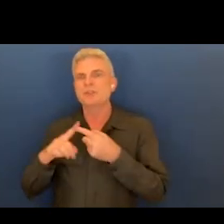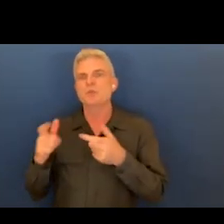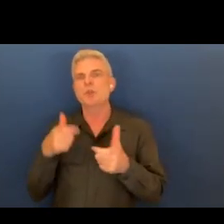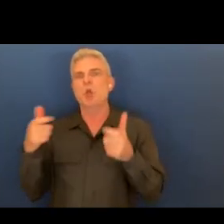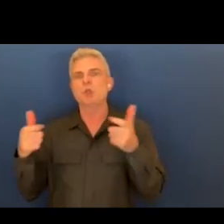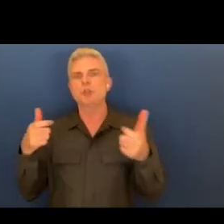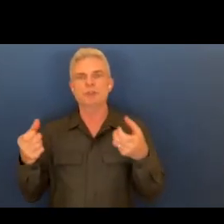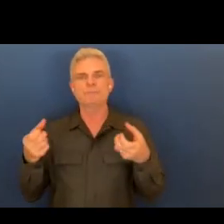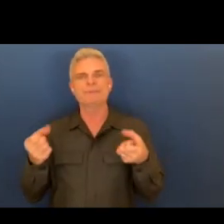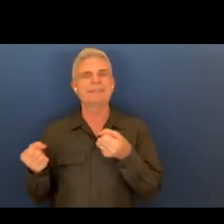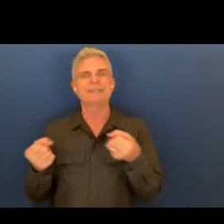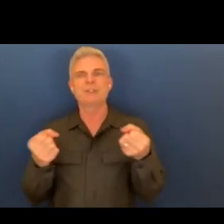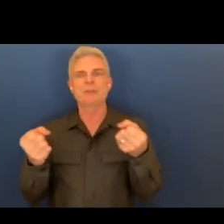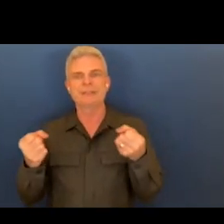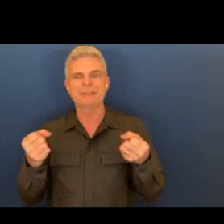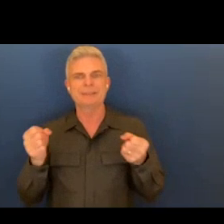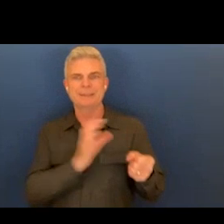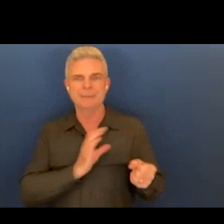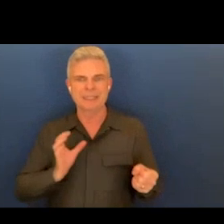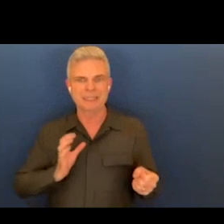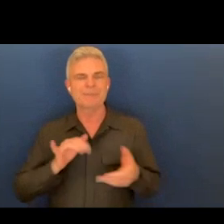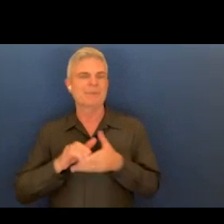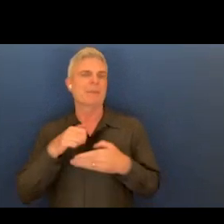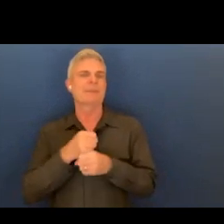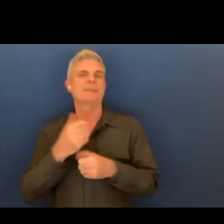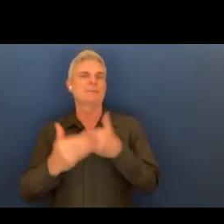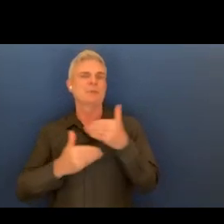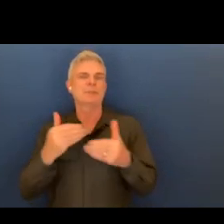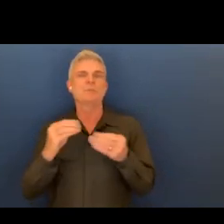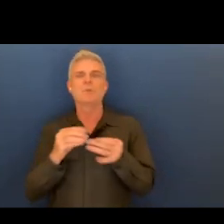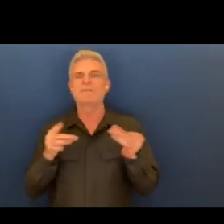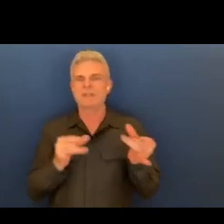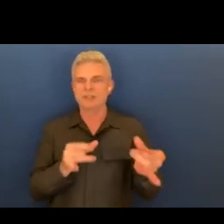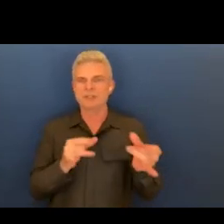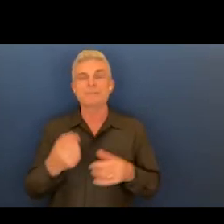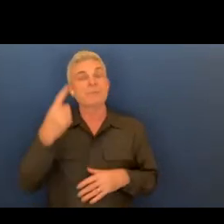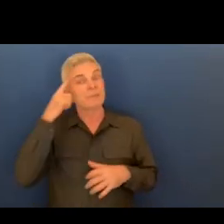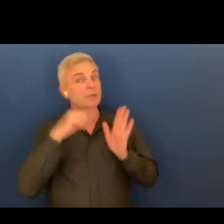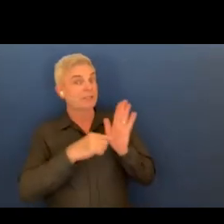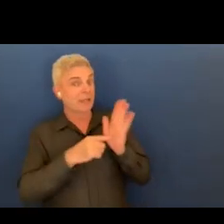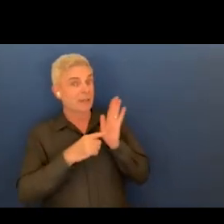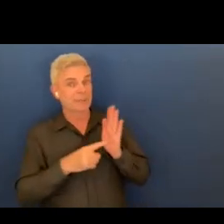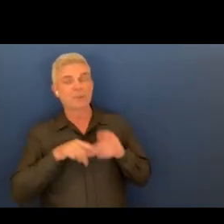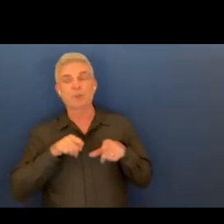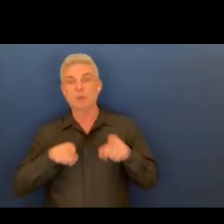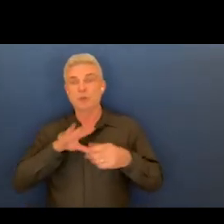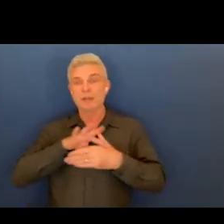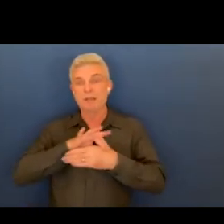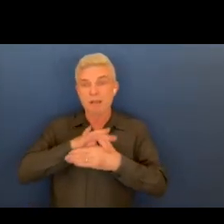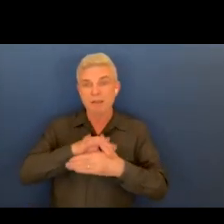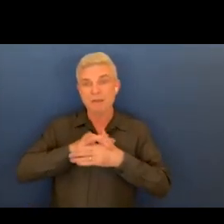This made the process much more efficient. For example, when we were in our content planning